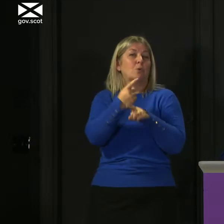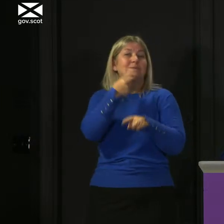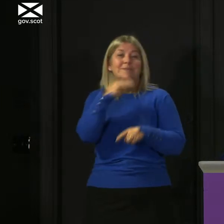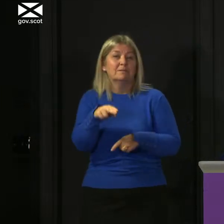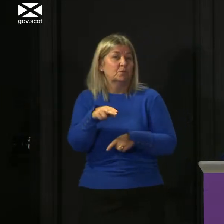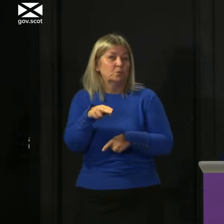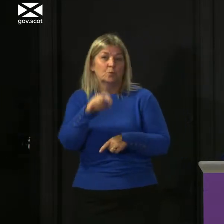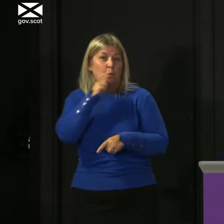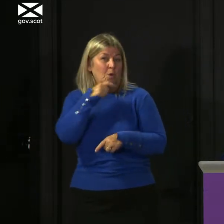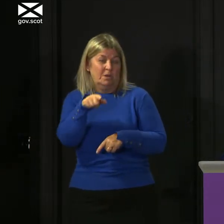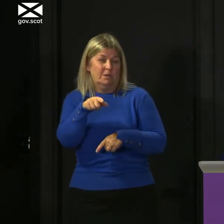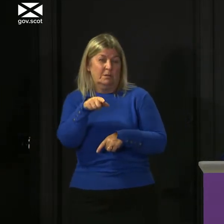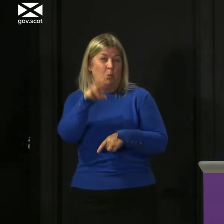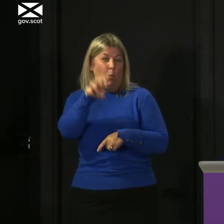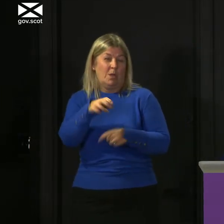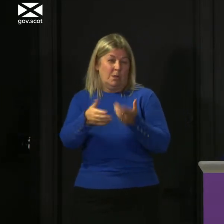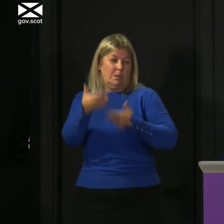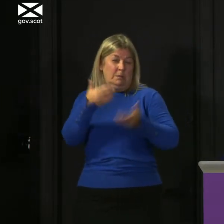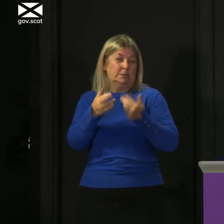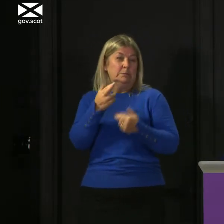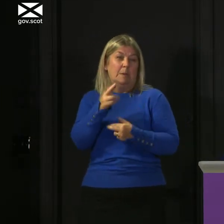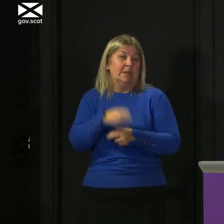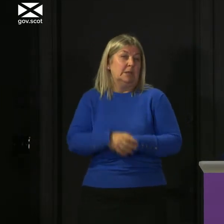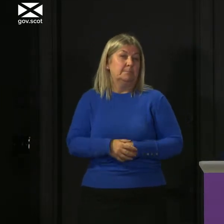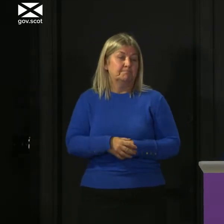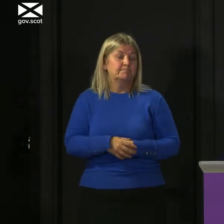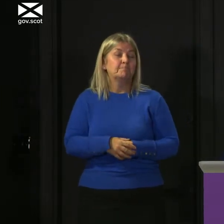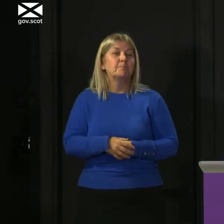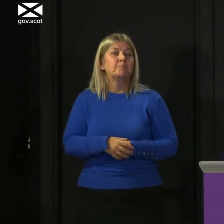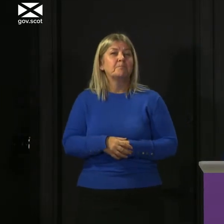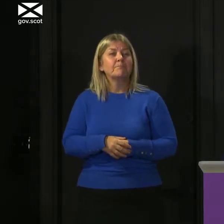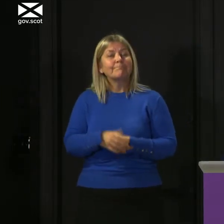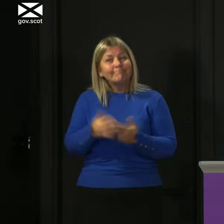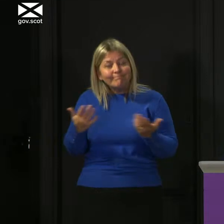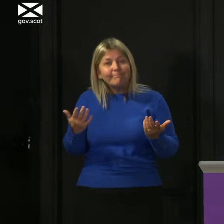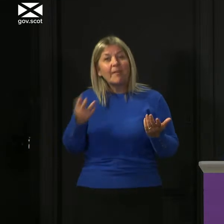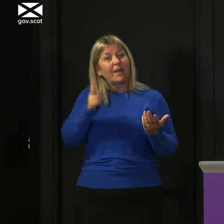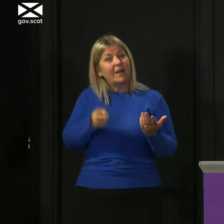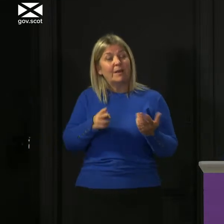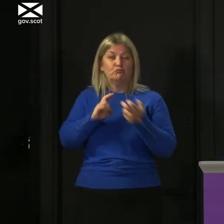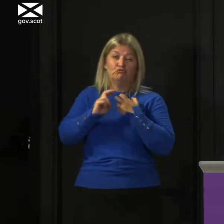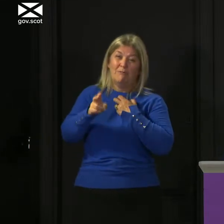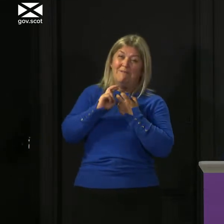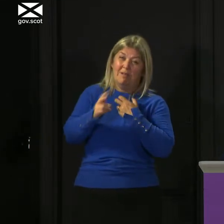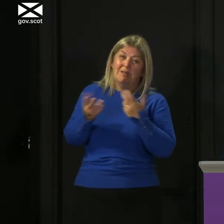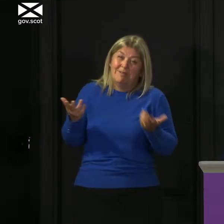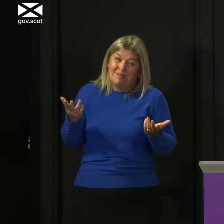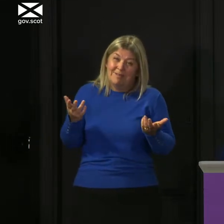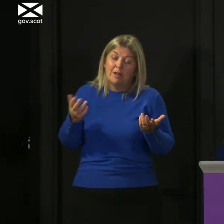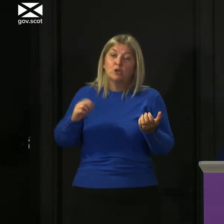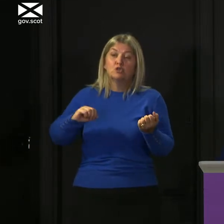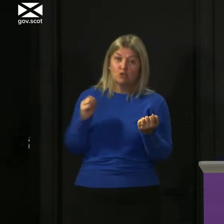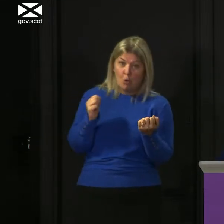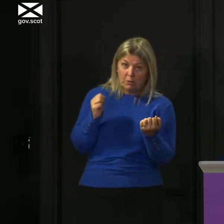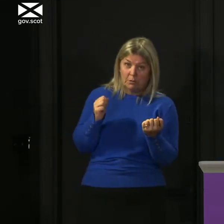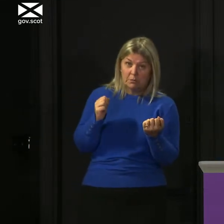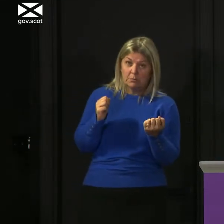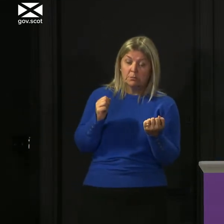expands upon there. Obviously travel, both within Scotland and travel to other places,